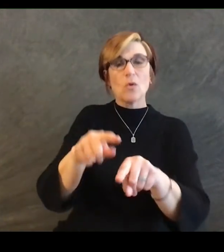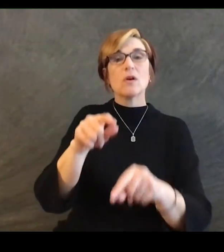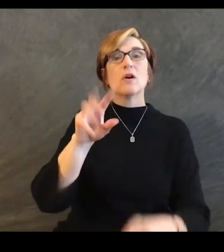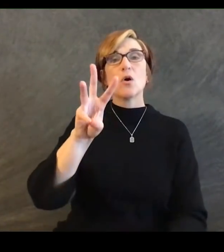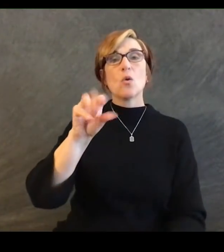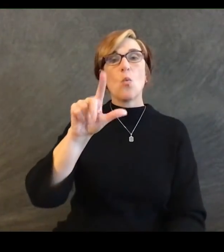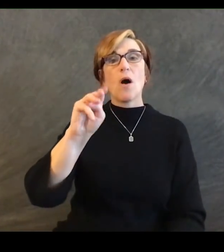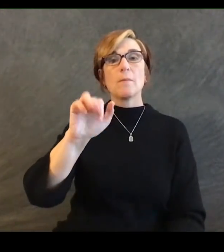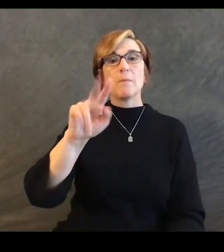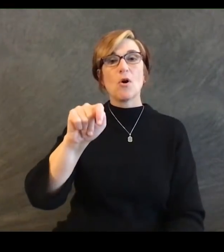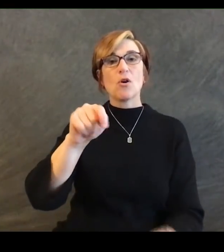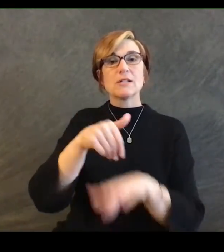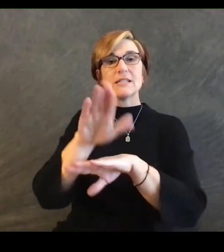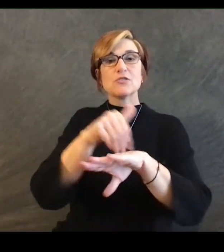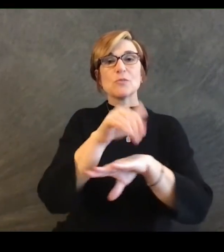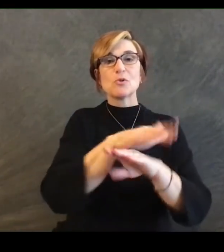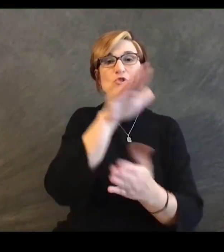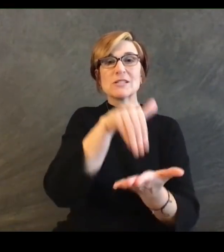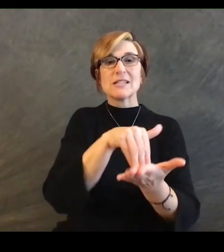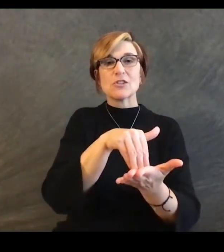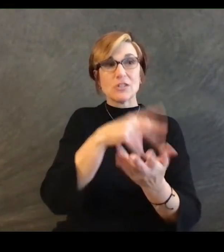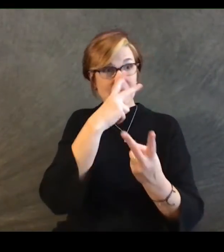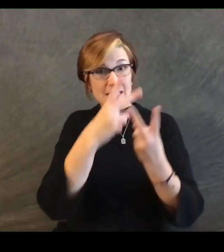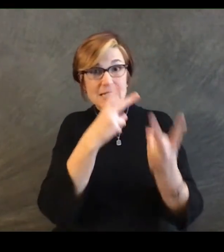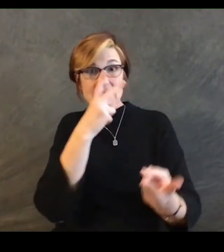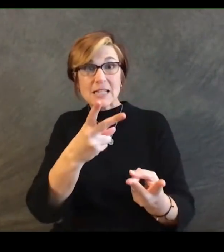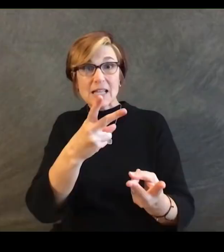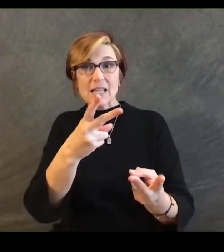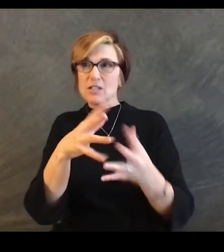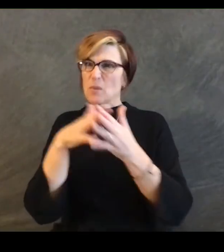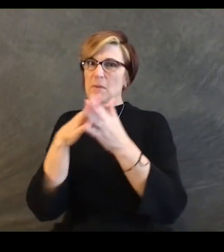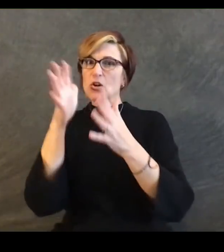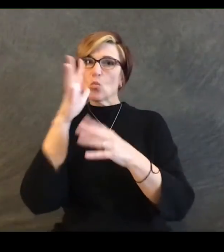how the food supply is continuing to roll on 18 wheels and through air